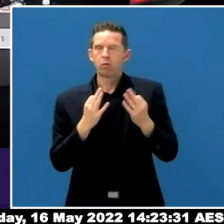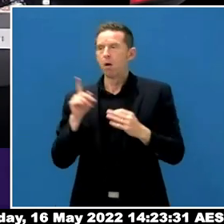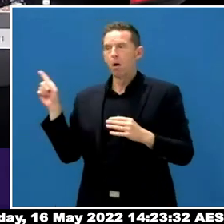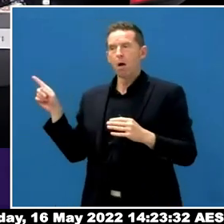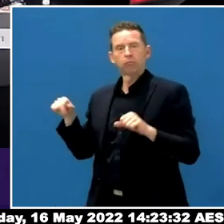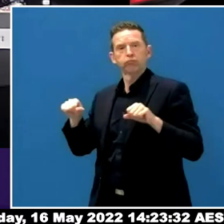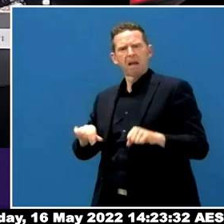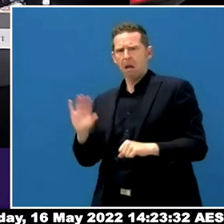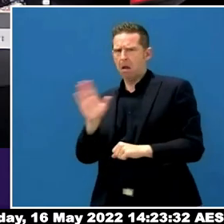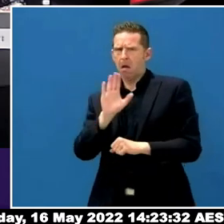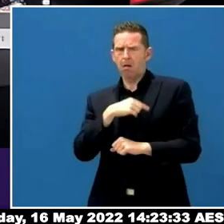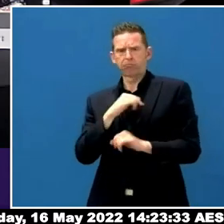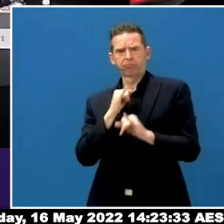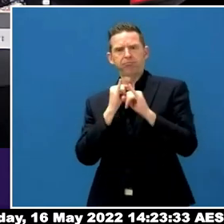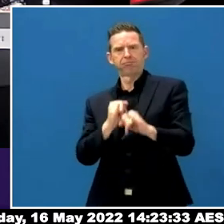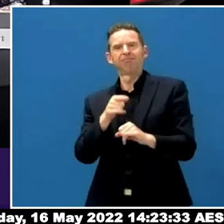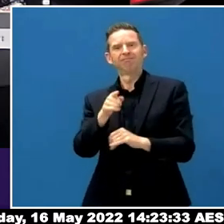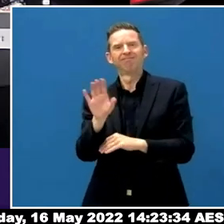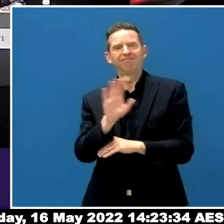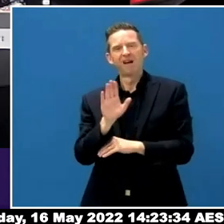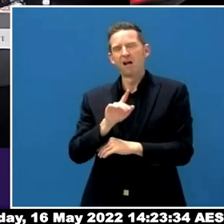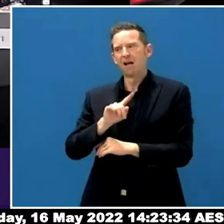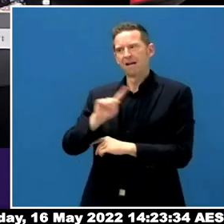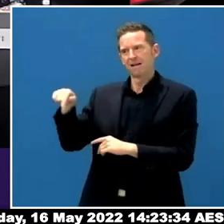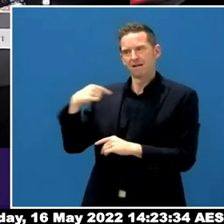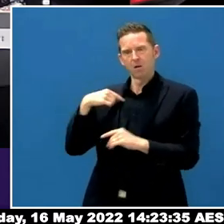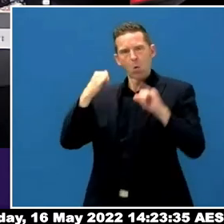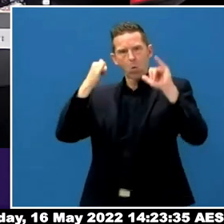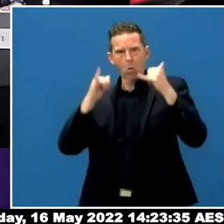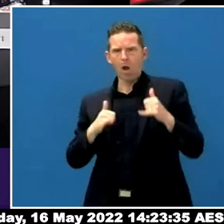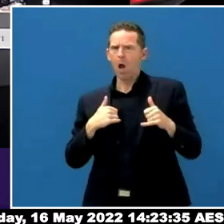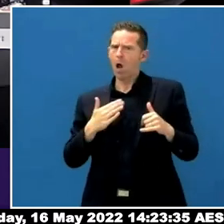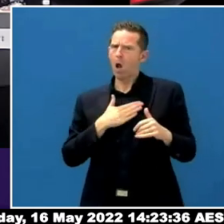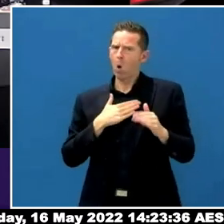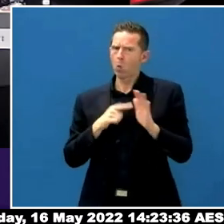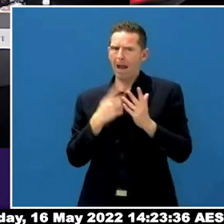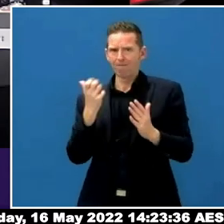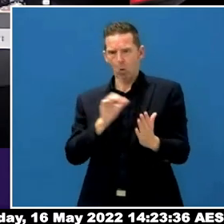We like to have documents in front of us so we can look busy sometimes.